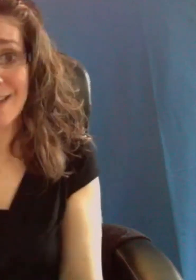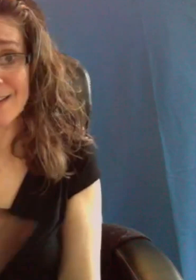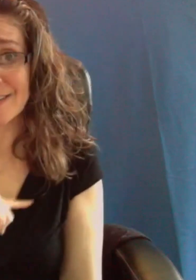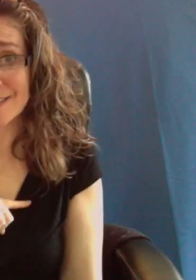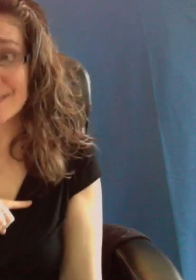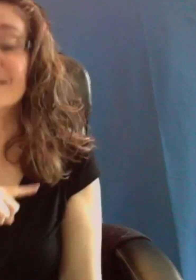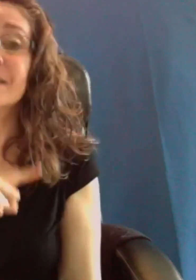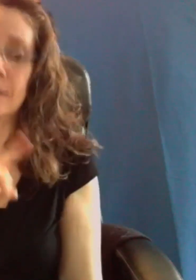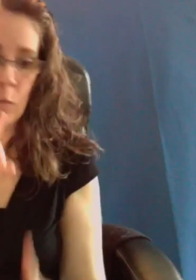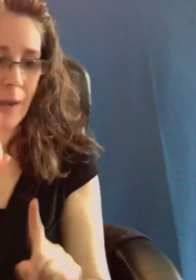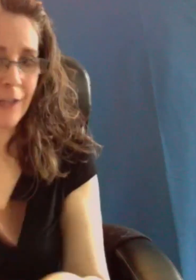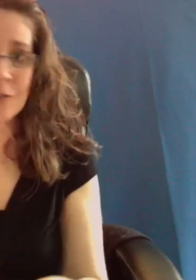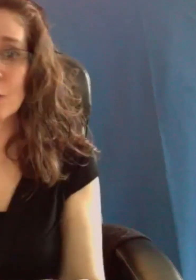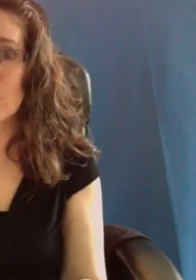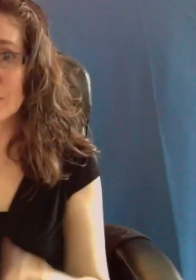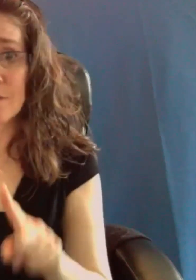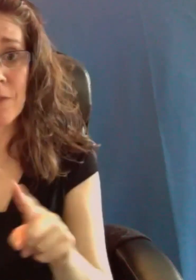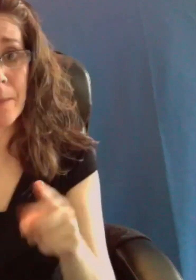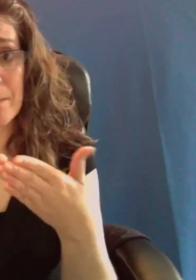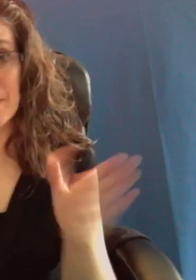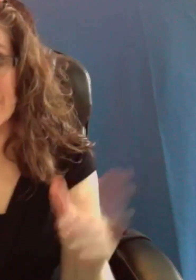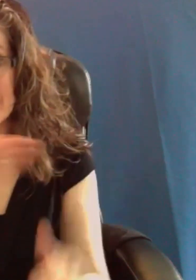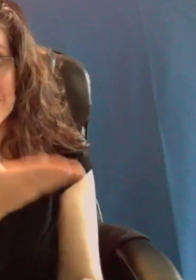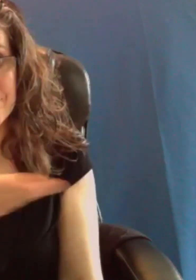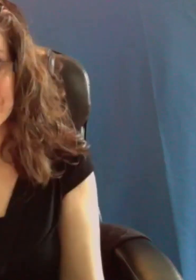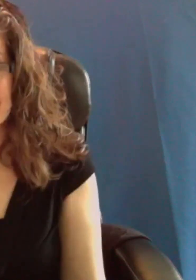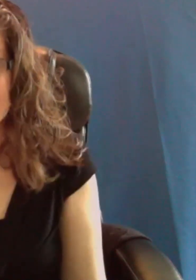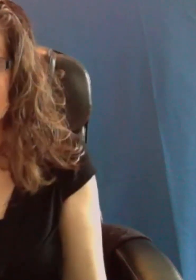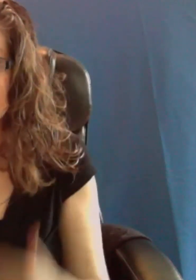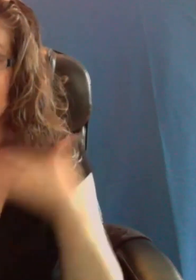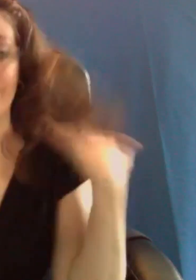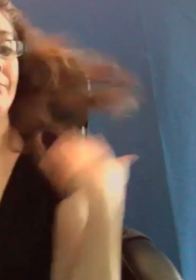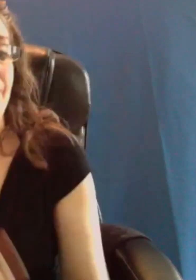do answer questions from the public. And, you know,